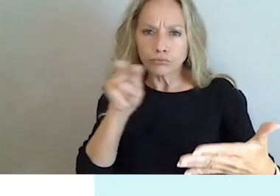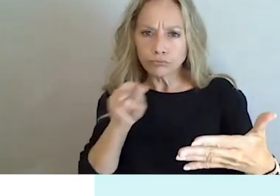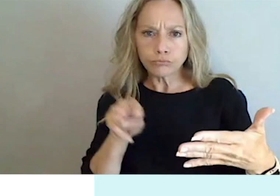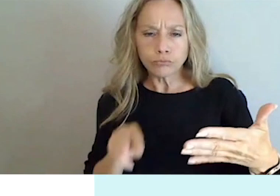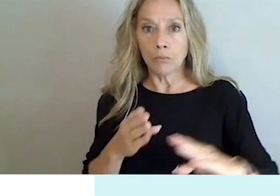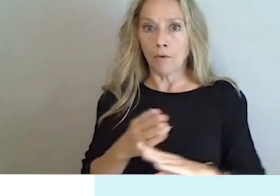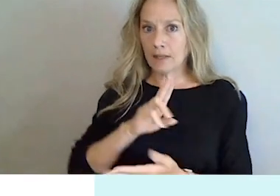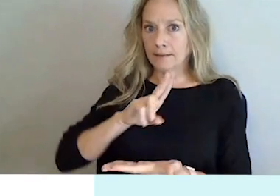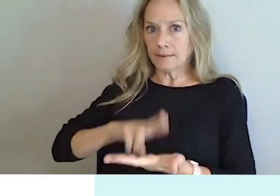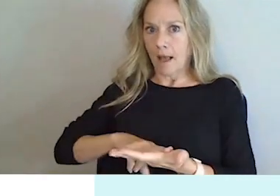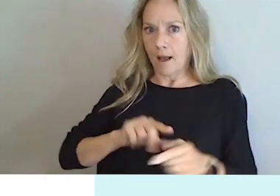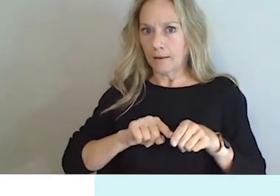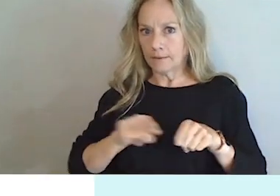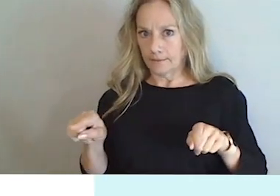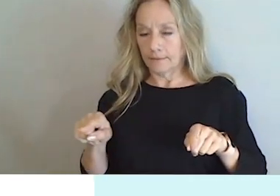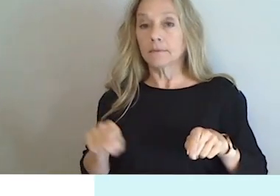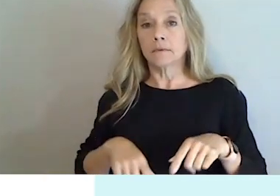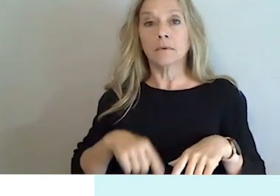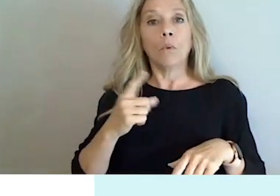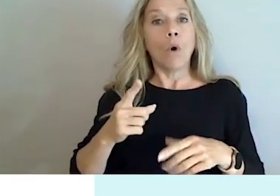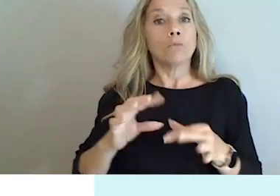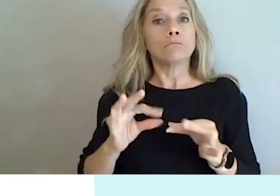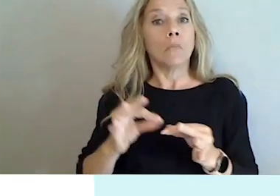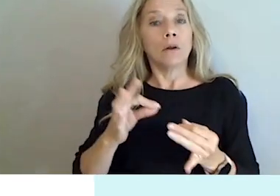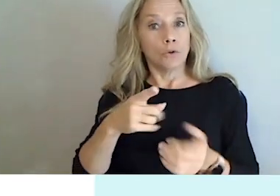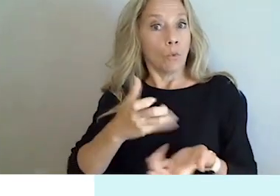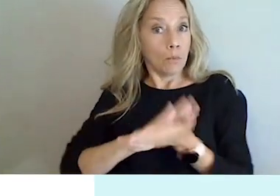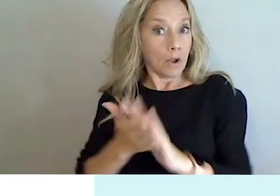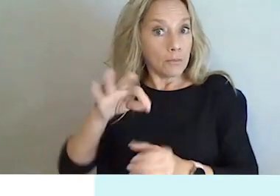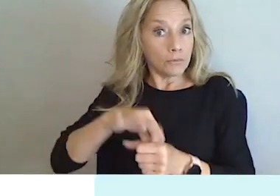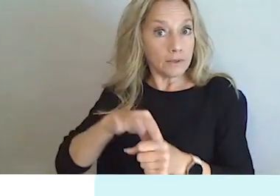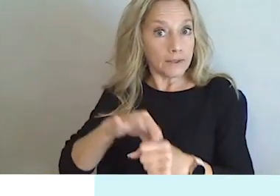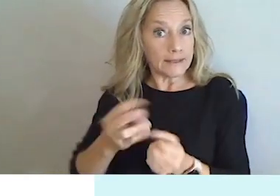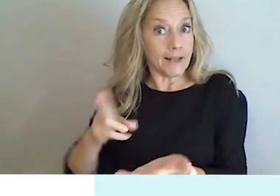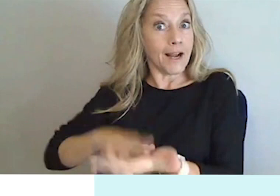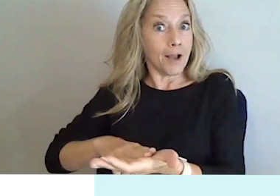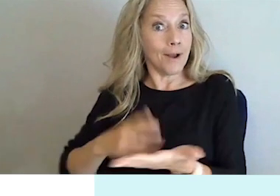One of the last parts covers registering to vote because TennCare is a voter registration agency.